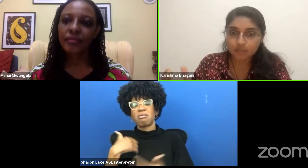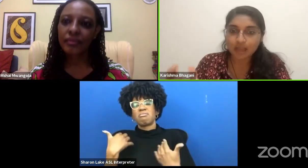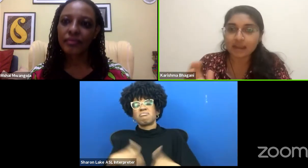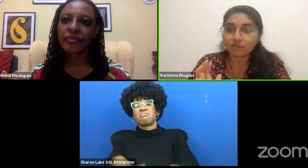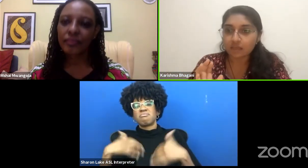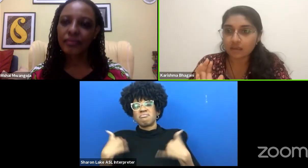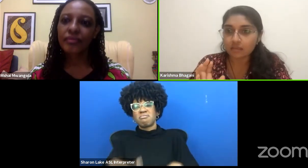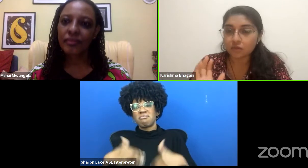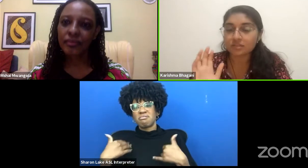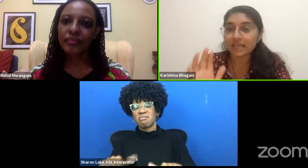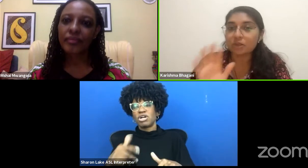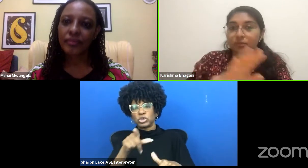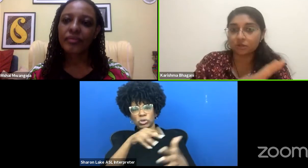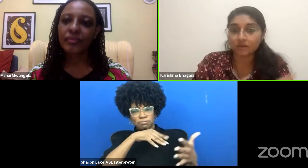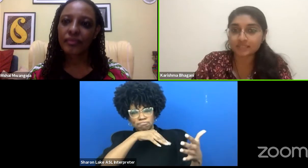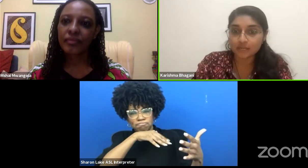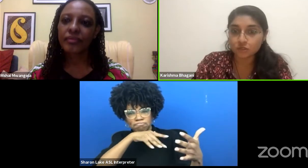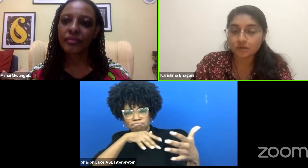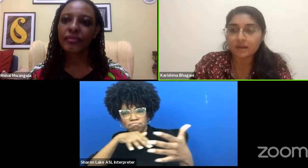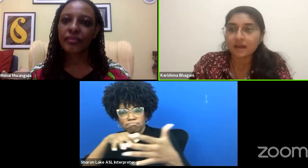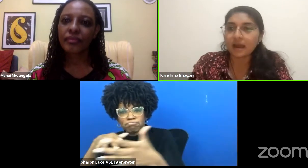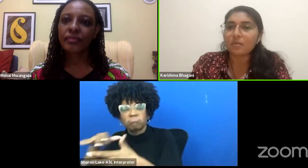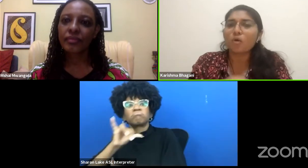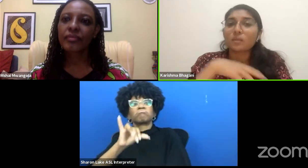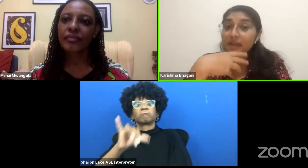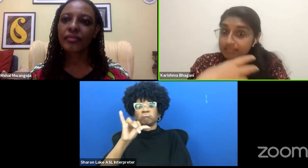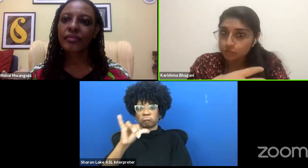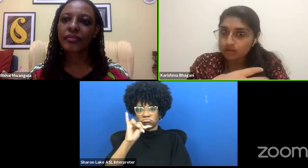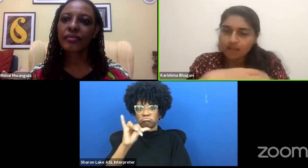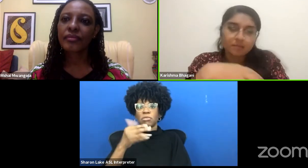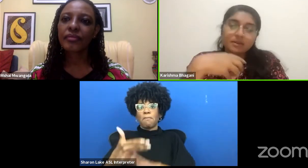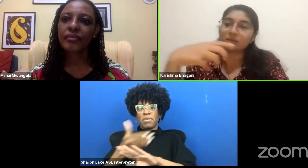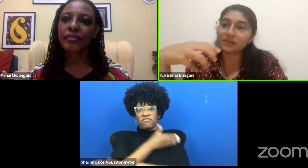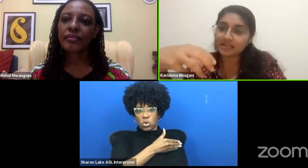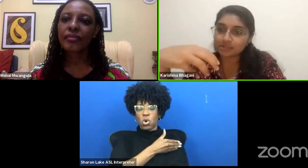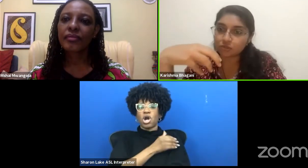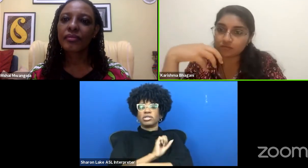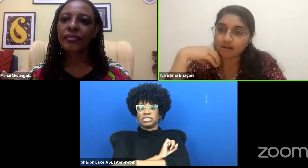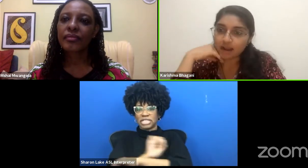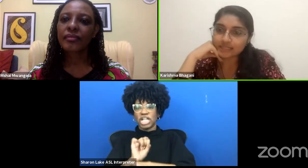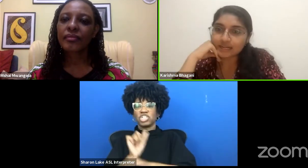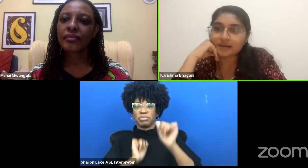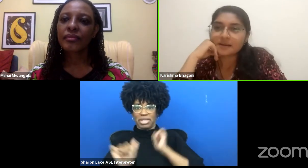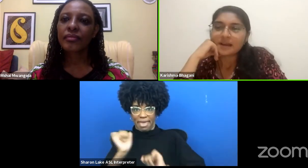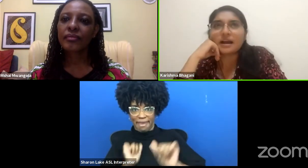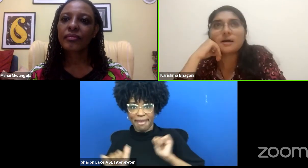behind everything that you're saying you're putting on stage or the plays that you're developing or the plays that you've directed.